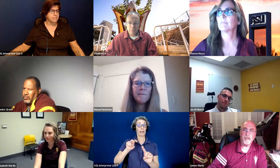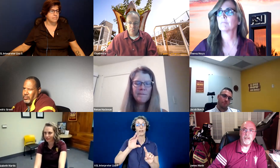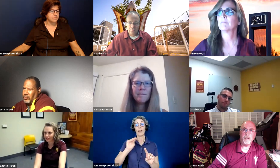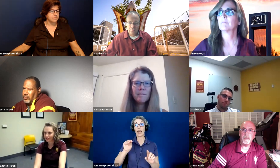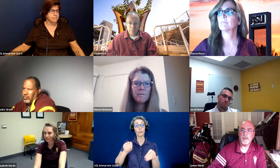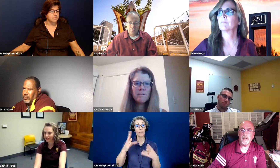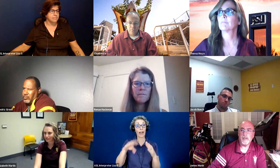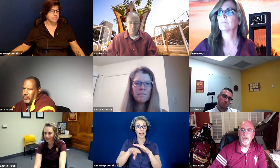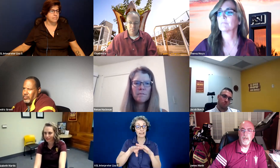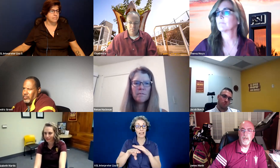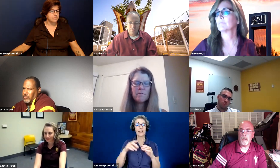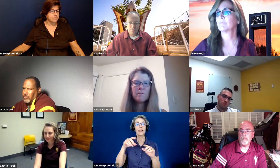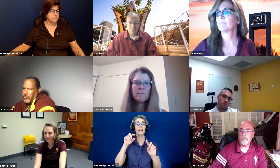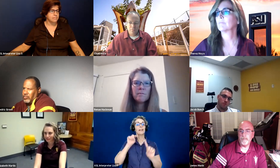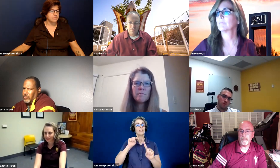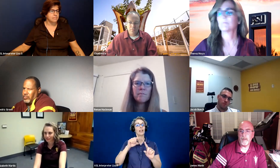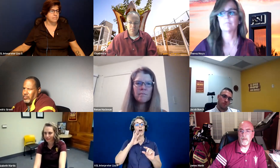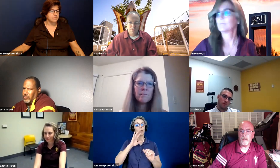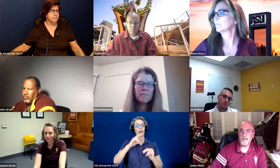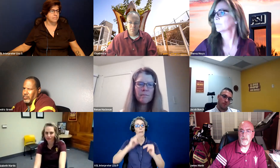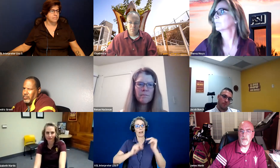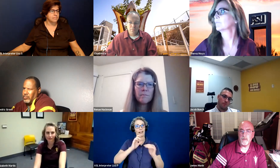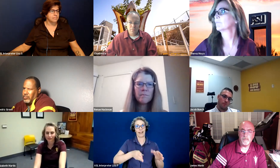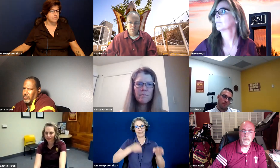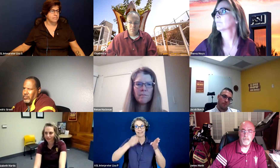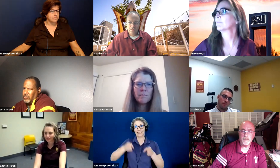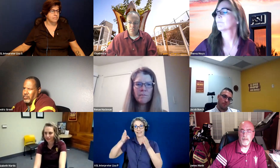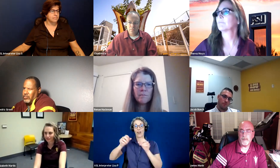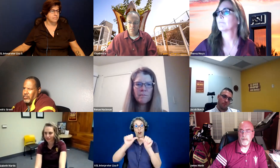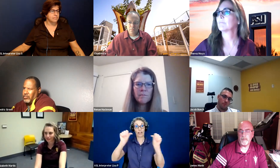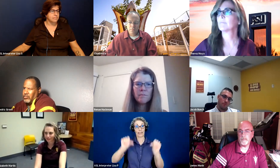architecturally, you know, ASU benefits,